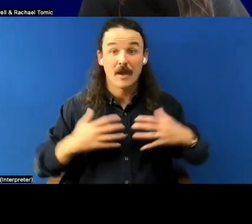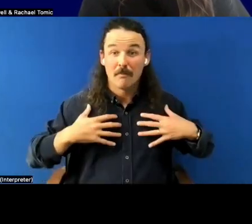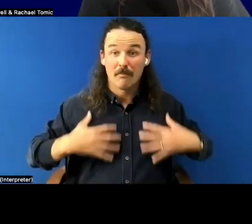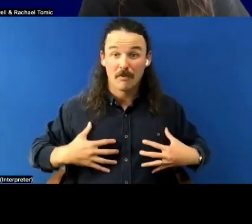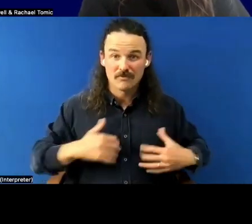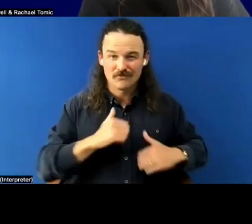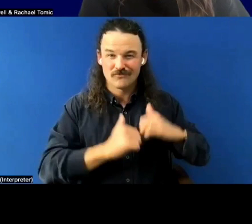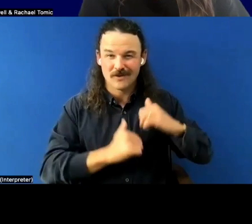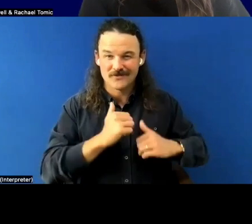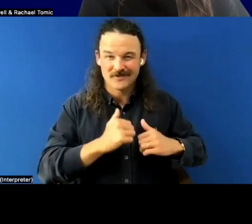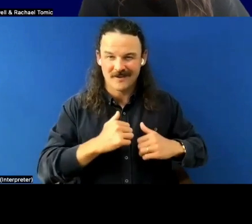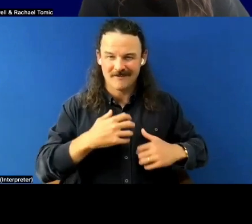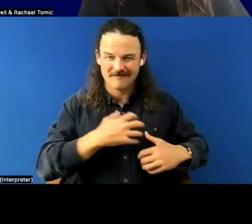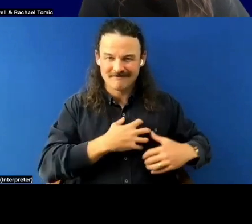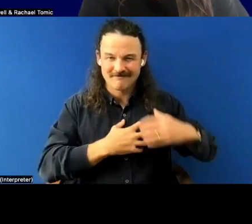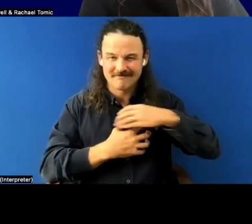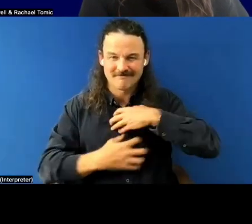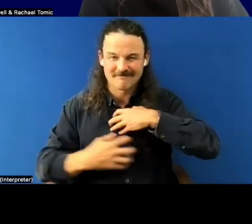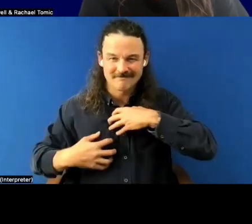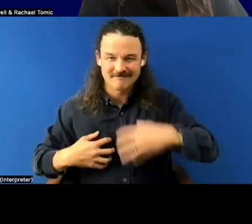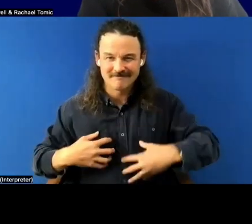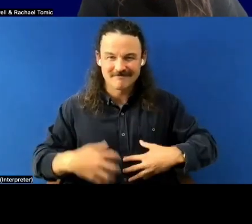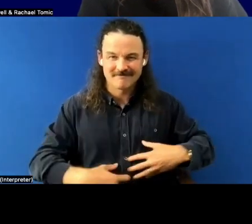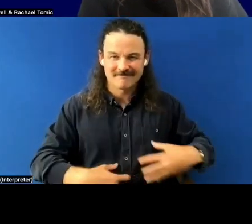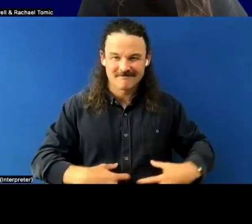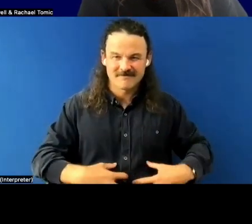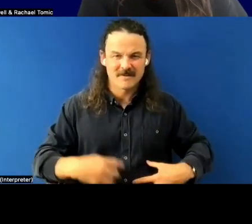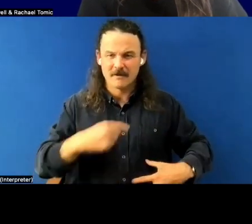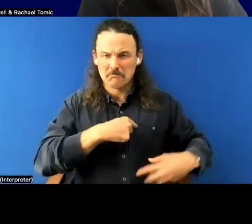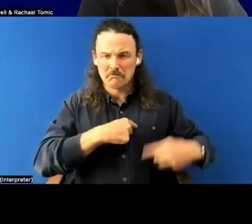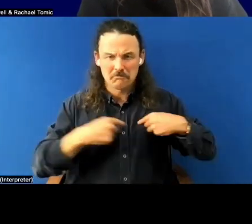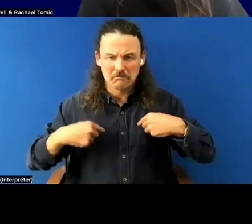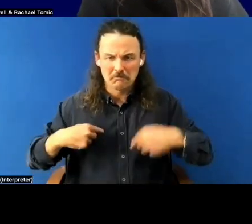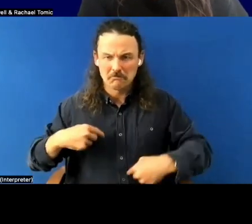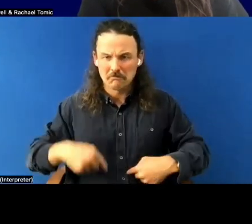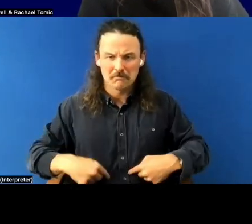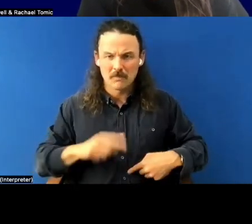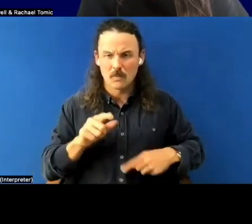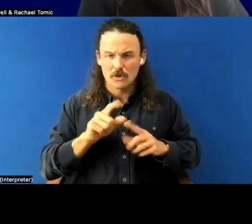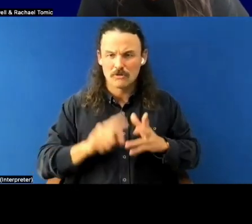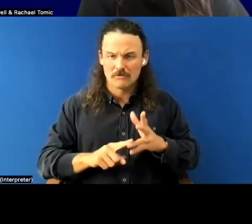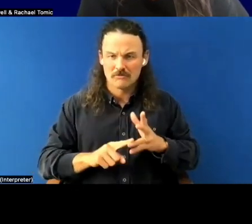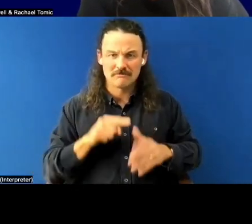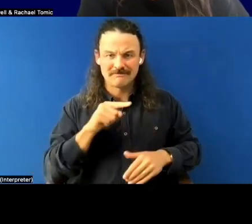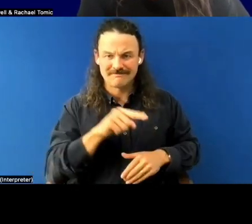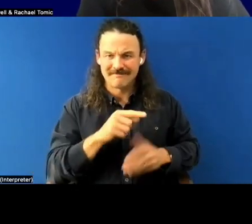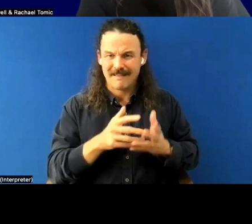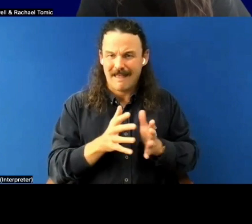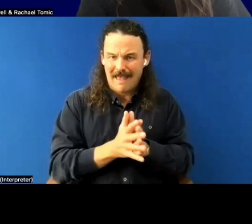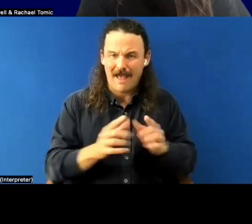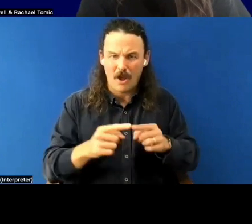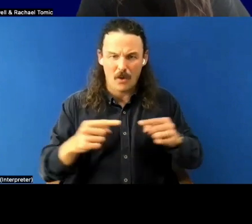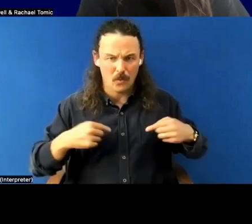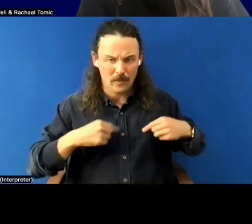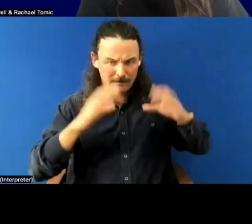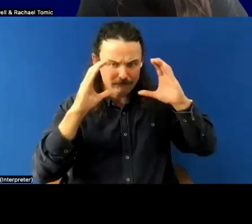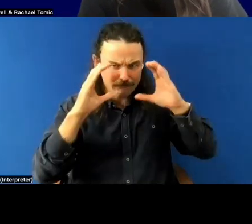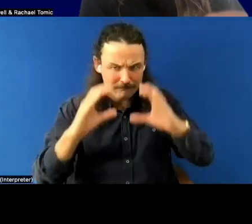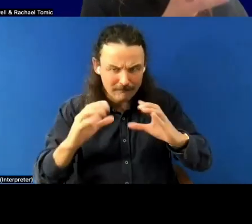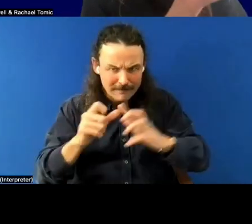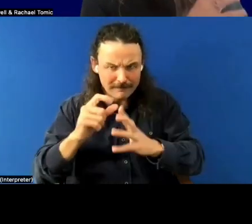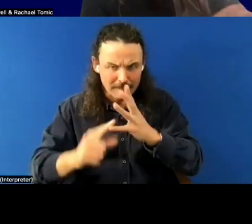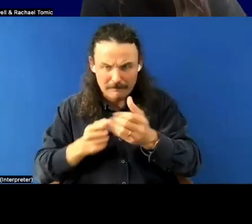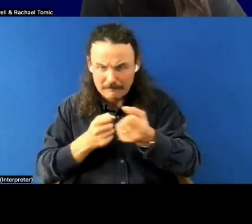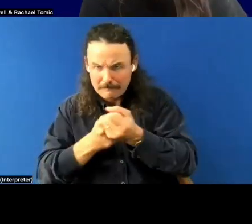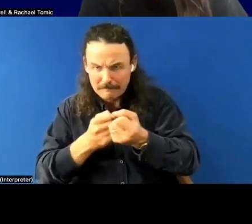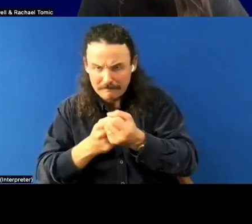which used to be the centre of how we treated disability. However, we're moving away from the